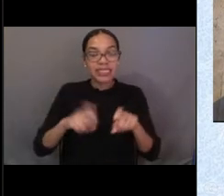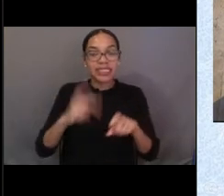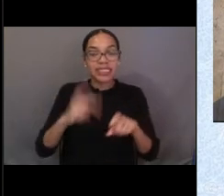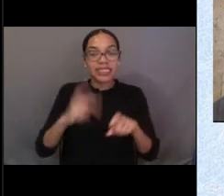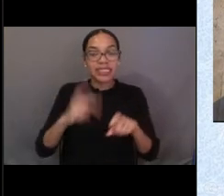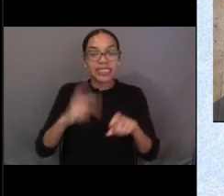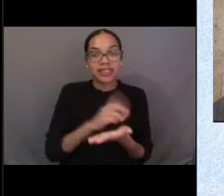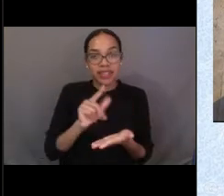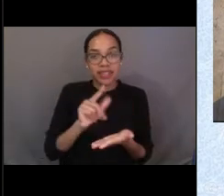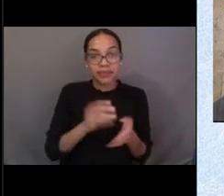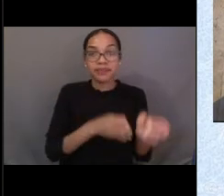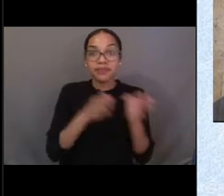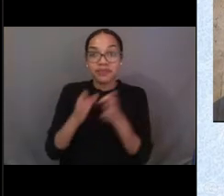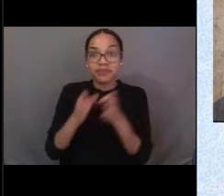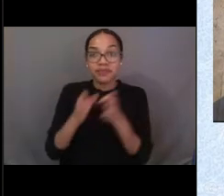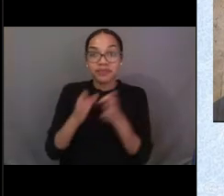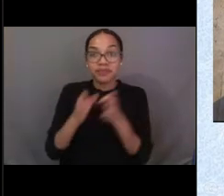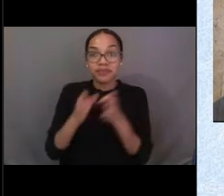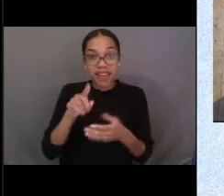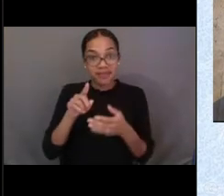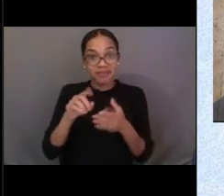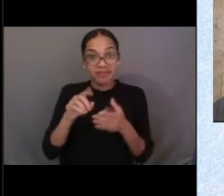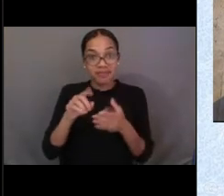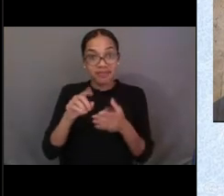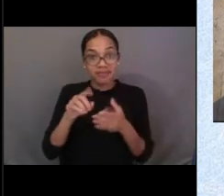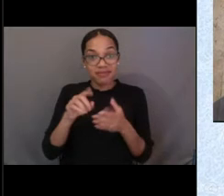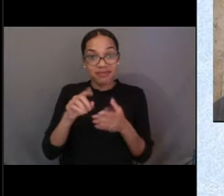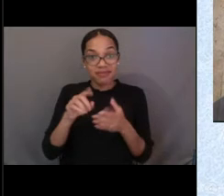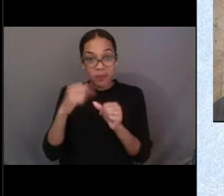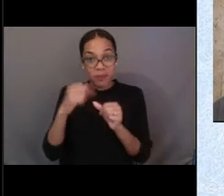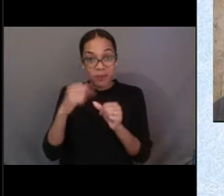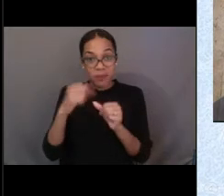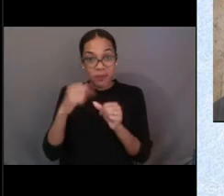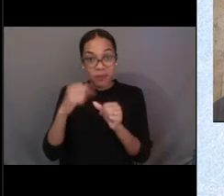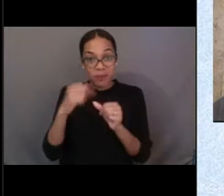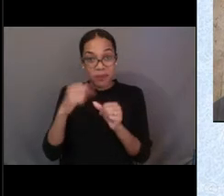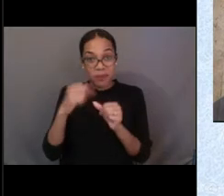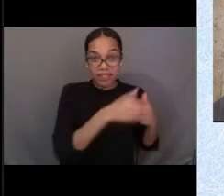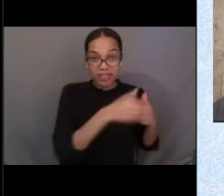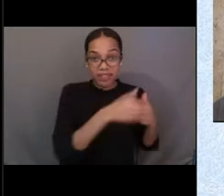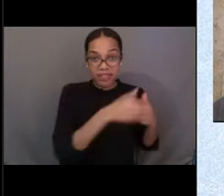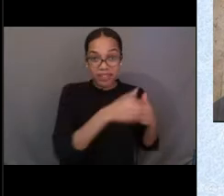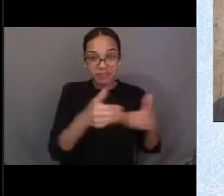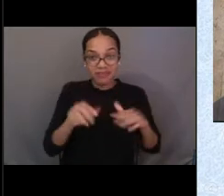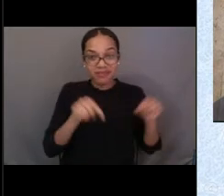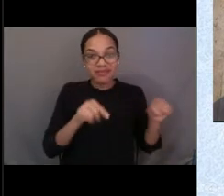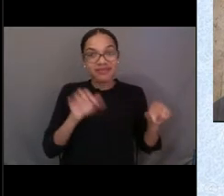this should remind you of our experiments. And again, if you think about it, so oysters clean the water.